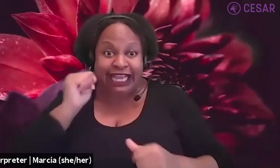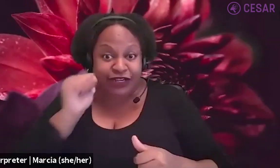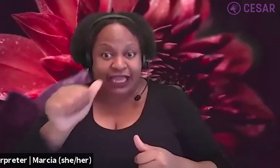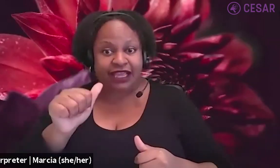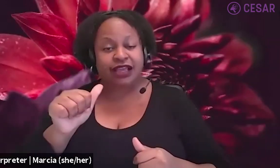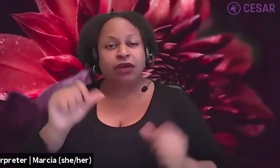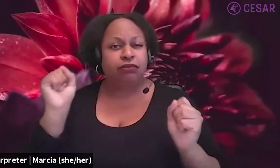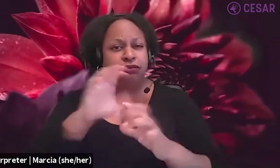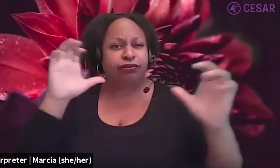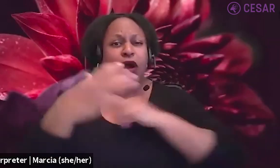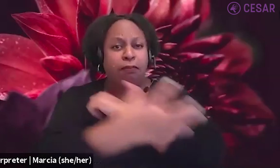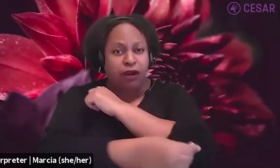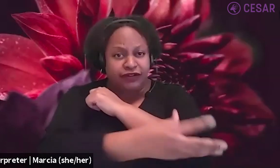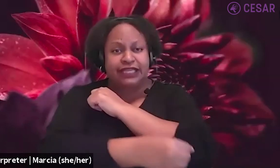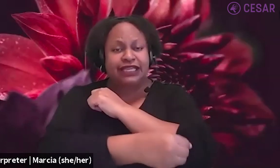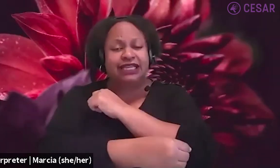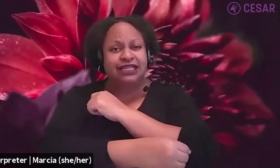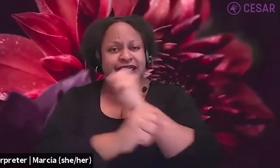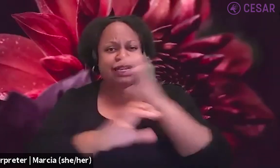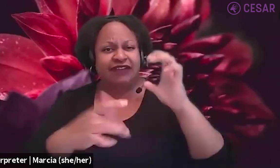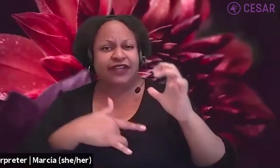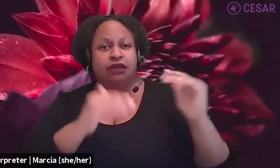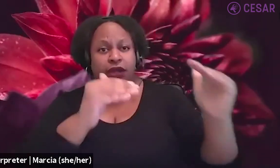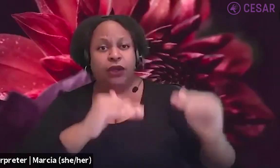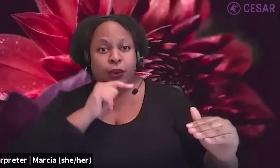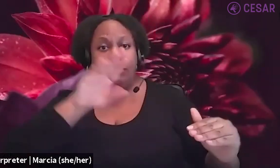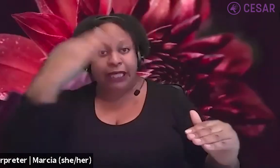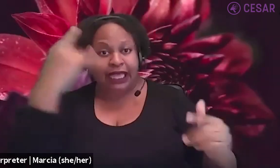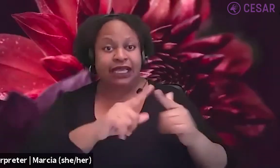media's depiction of the impoverished who's always Black or Racialized, a single mother,